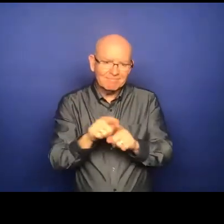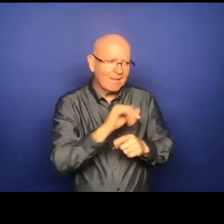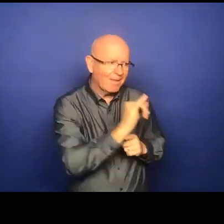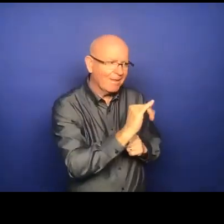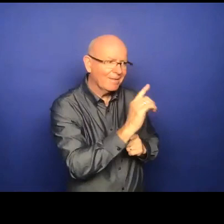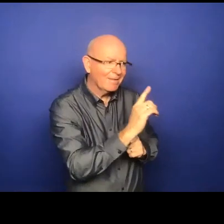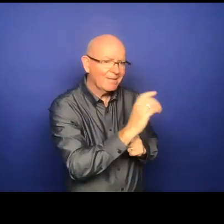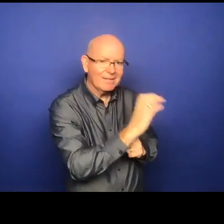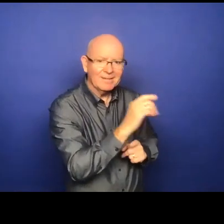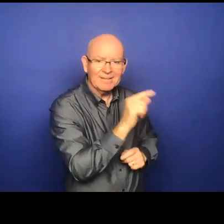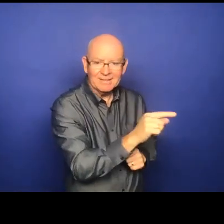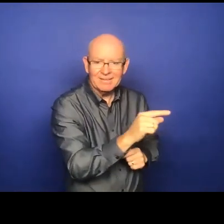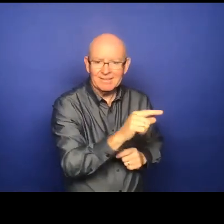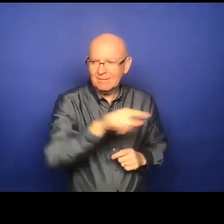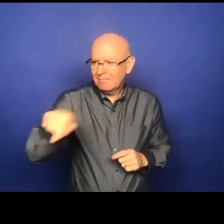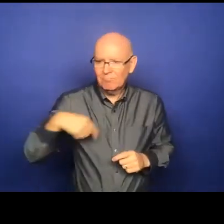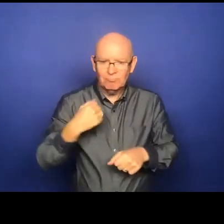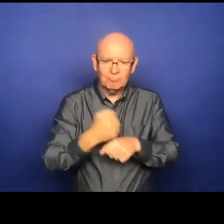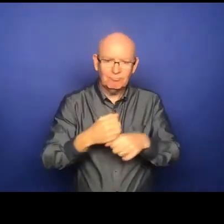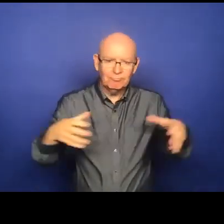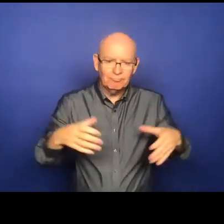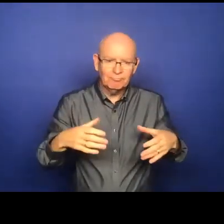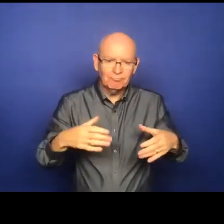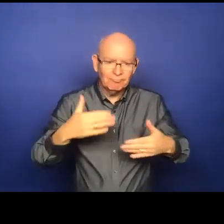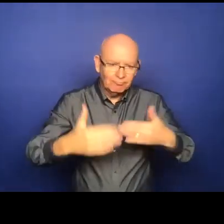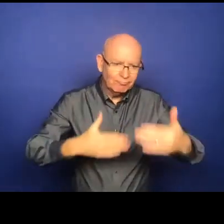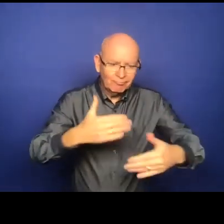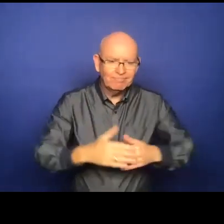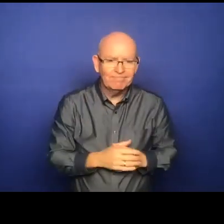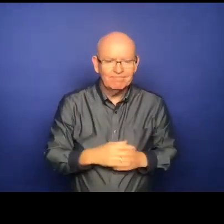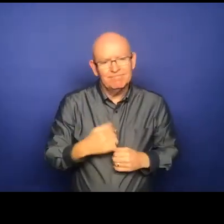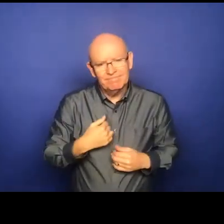, with IDDC to move forward,